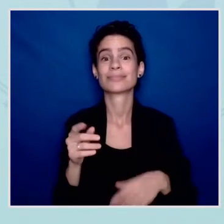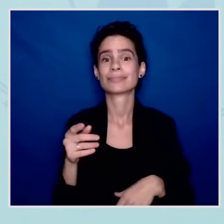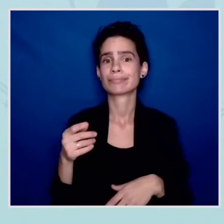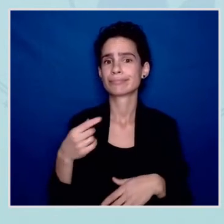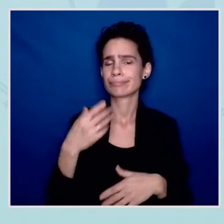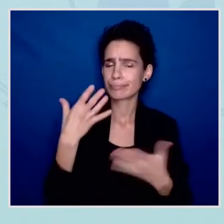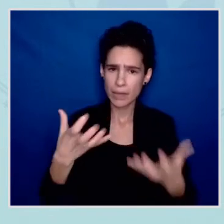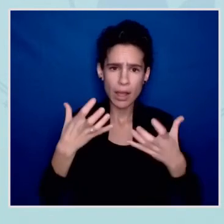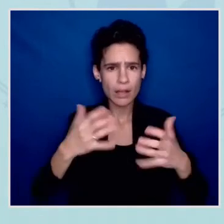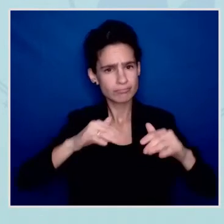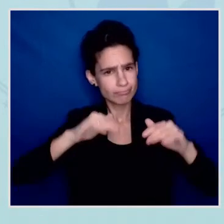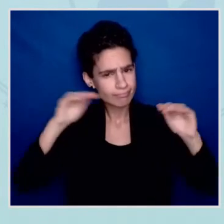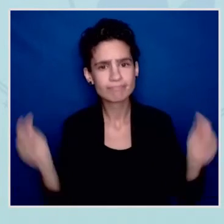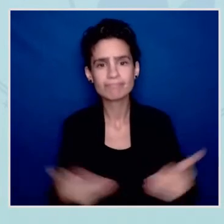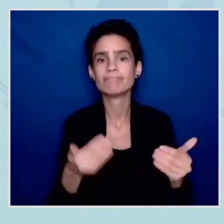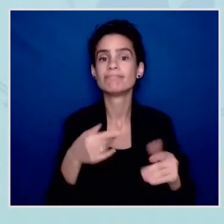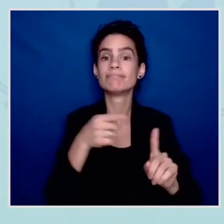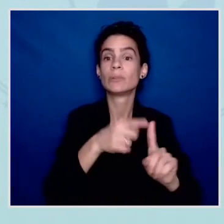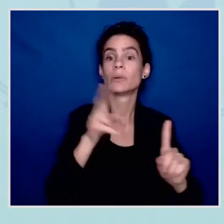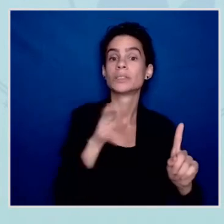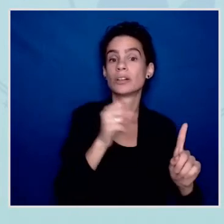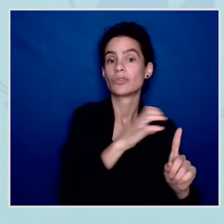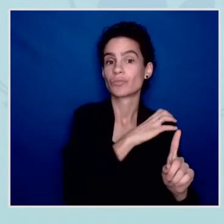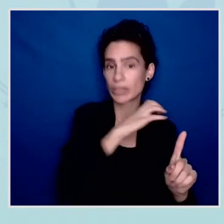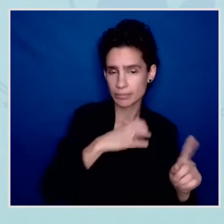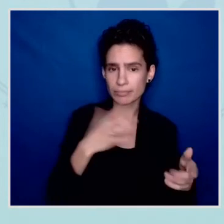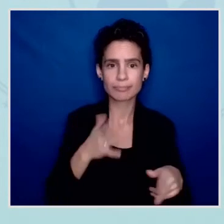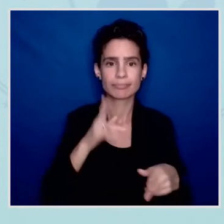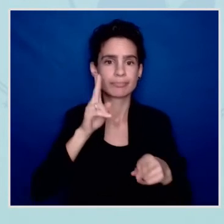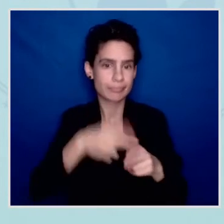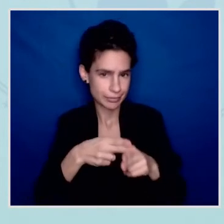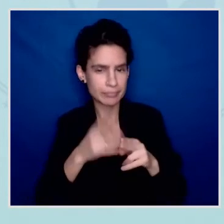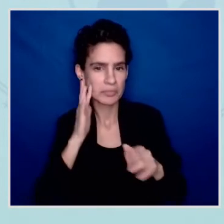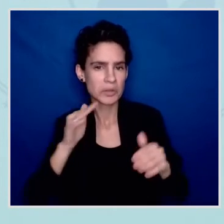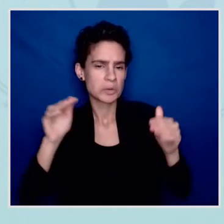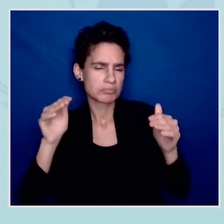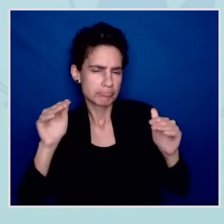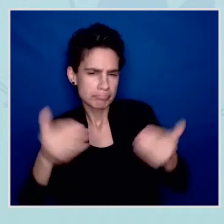SAME QUESTION, ONE, COMMITMENTS